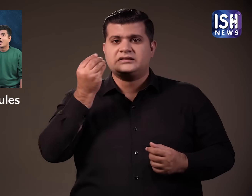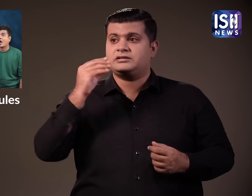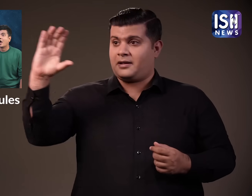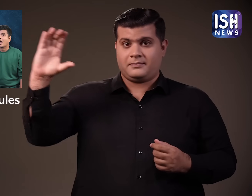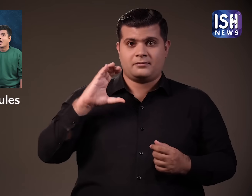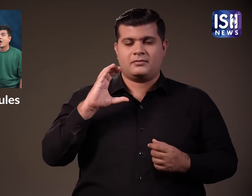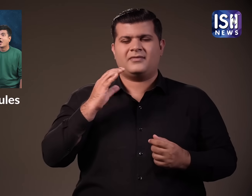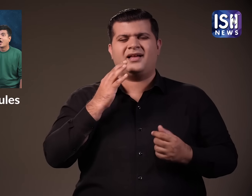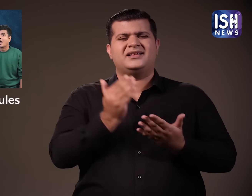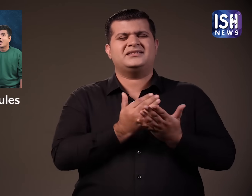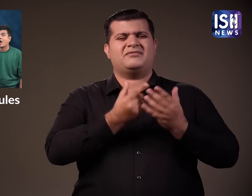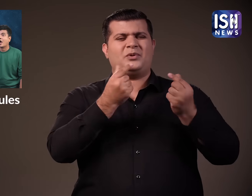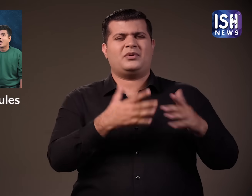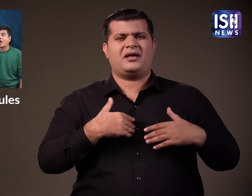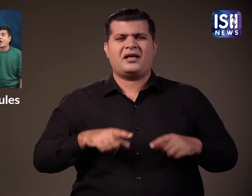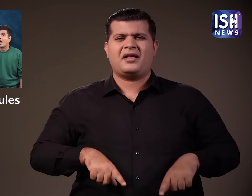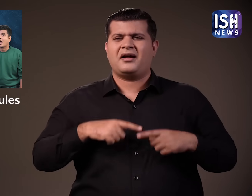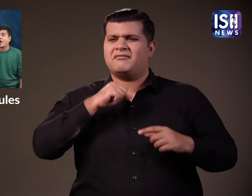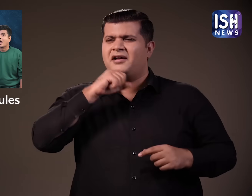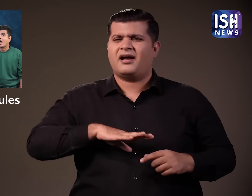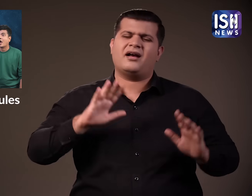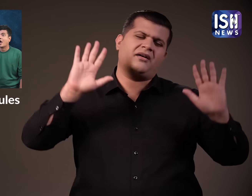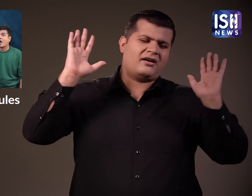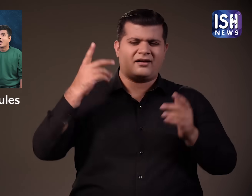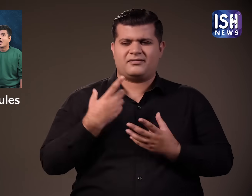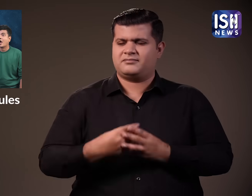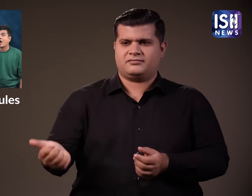Many youngsters spend their entire salary on unnecessary things.